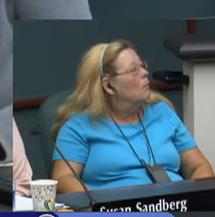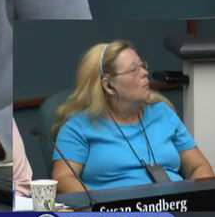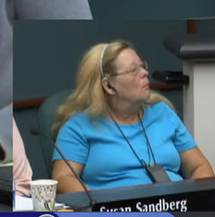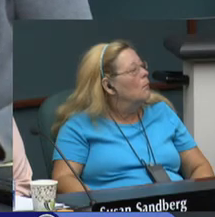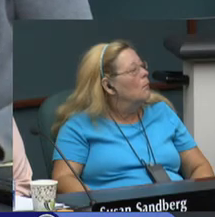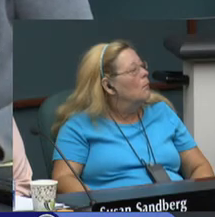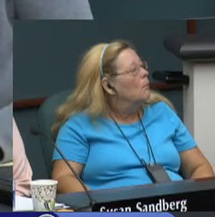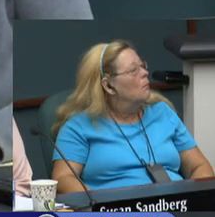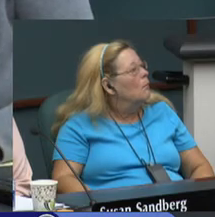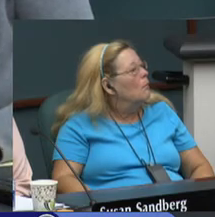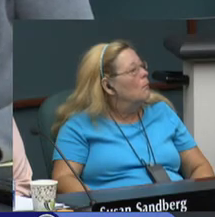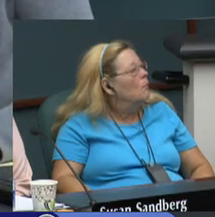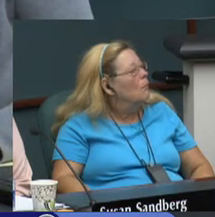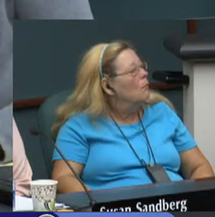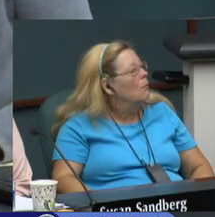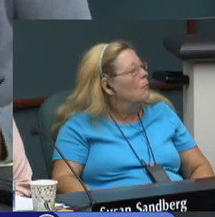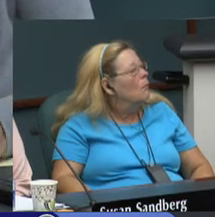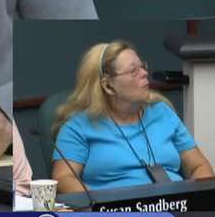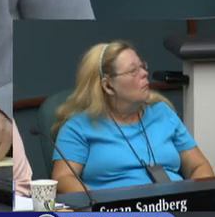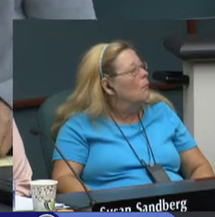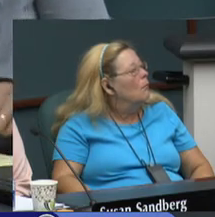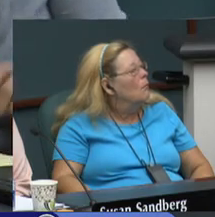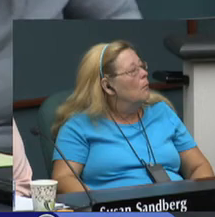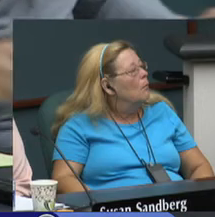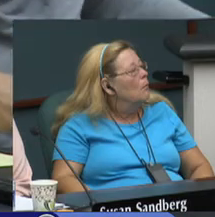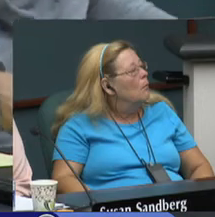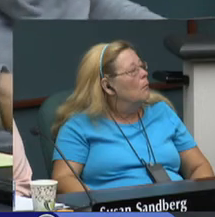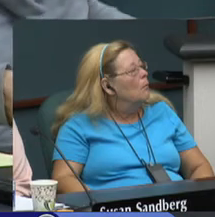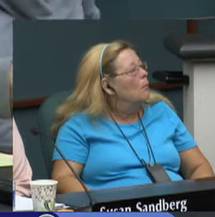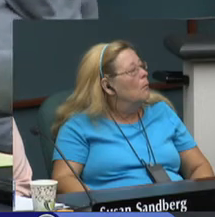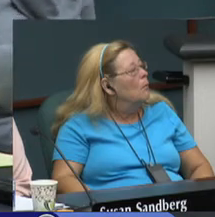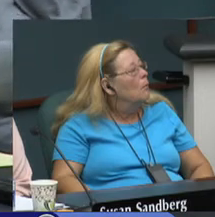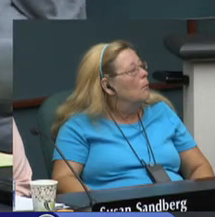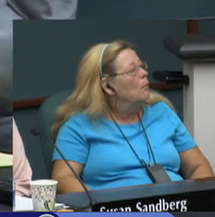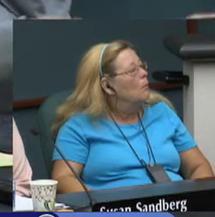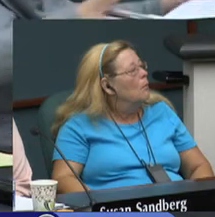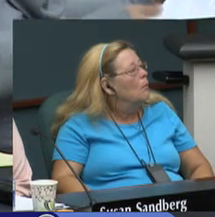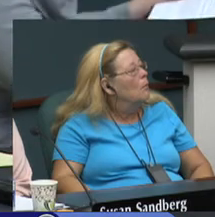the first floor so that might be able to address some of those kind of weird